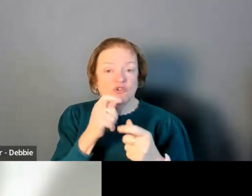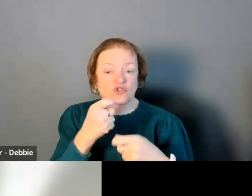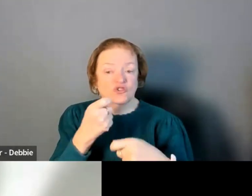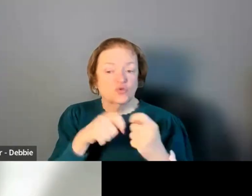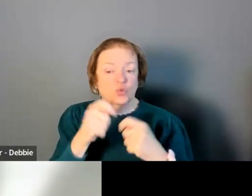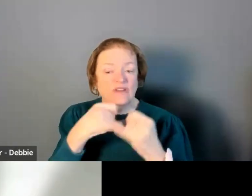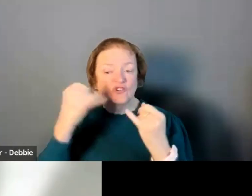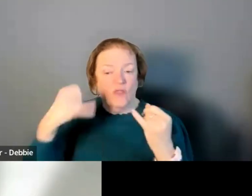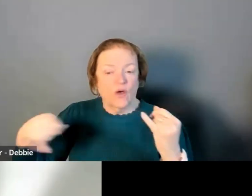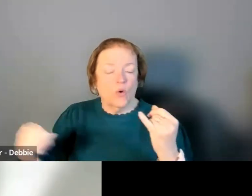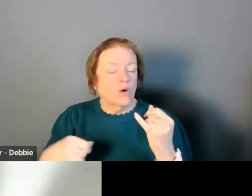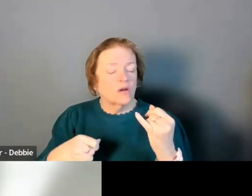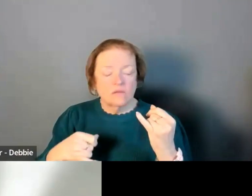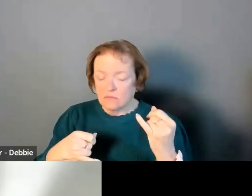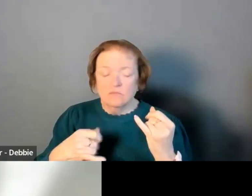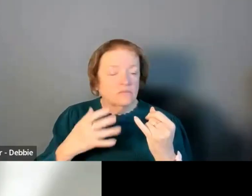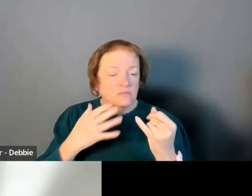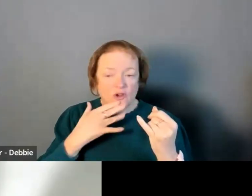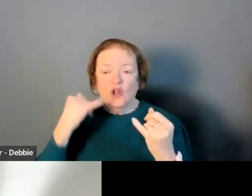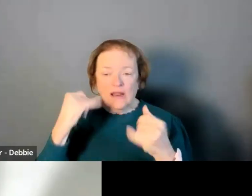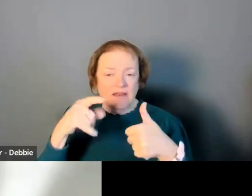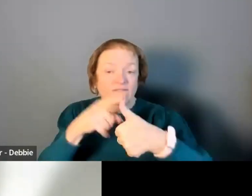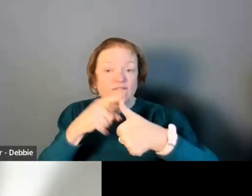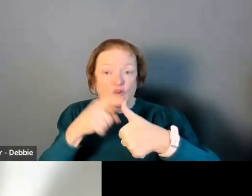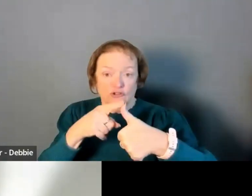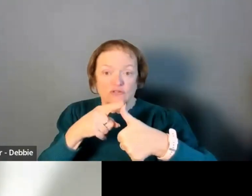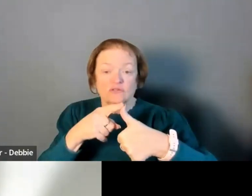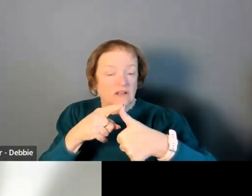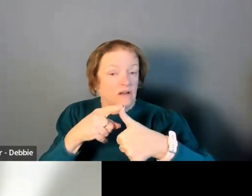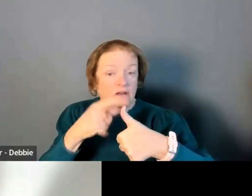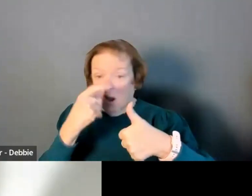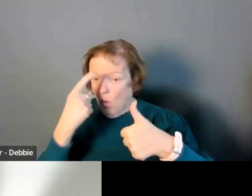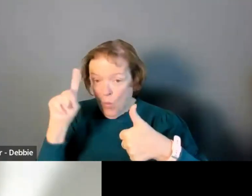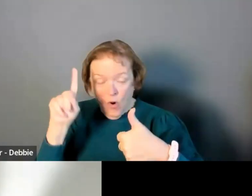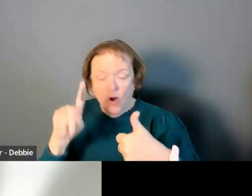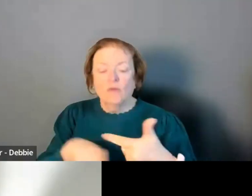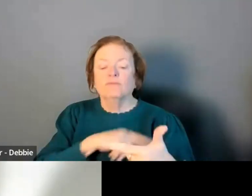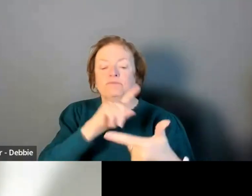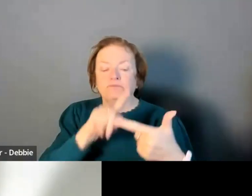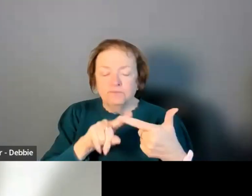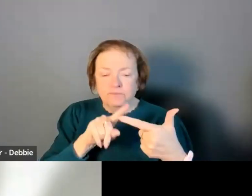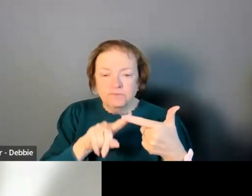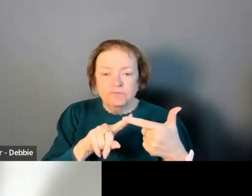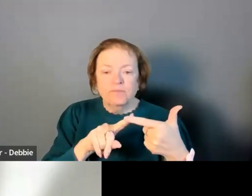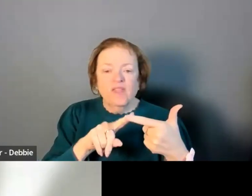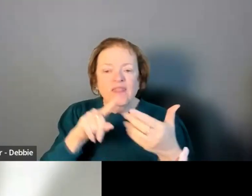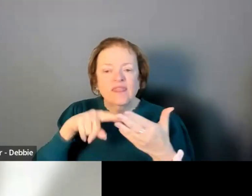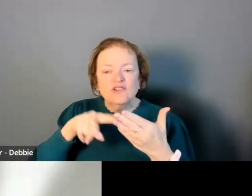because we are rolling that cord up and doing things with it. If that did not work. The second thing to do is check the port.